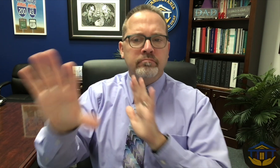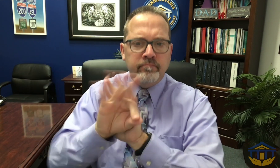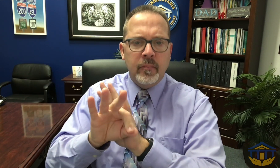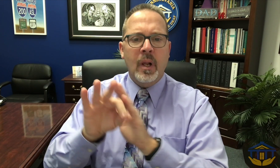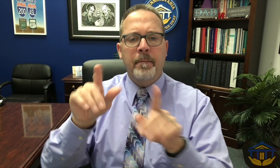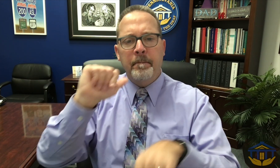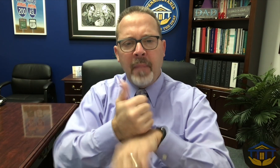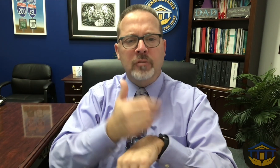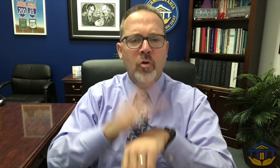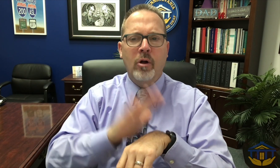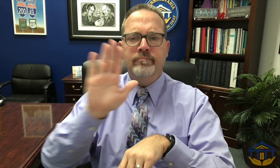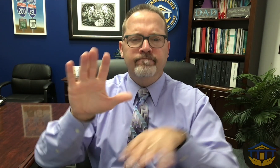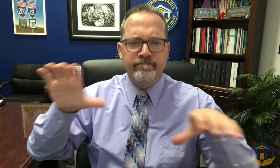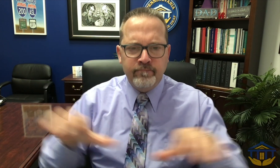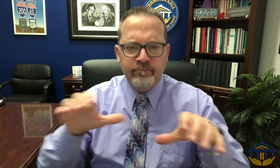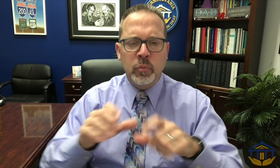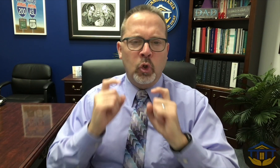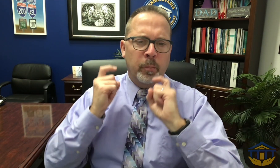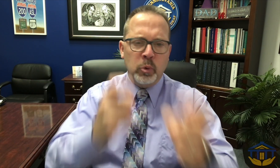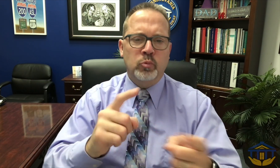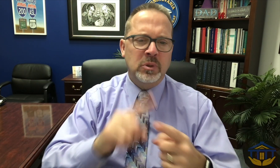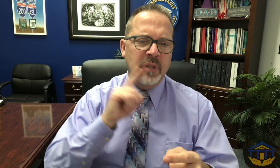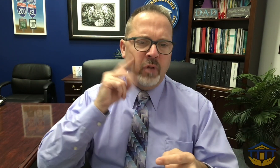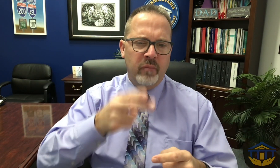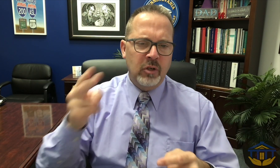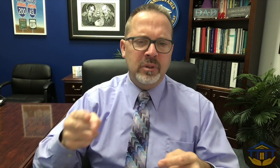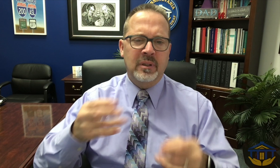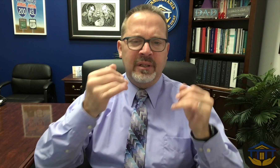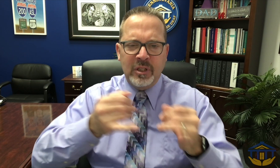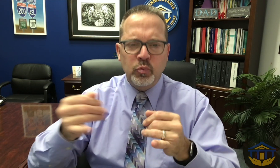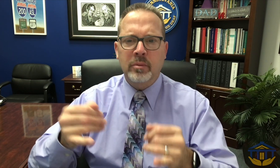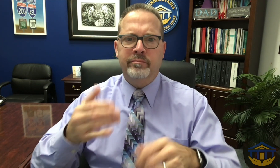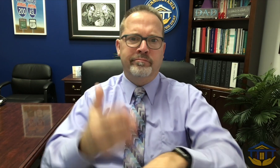The decision is based on criteria related to performance and efforts to support the Deaf